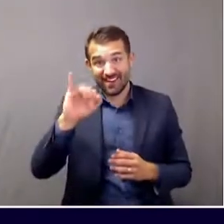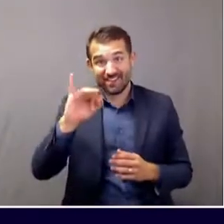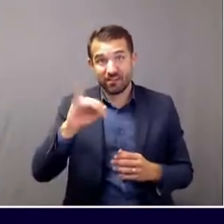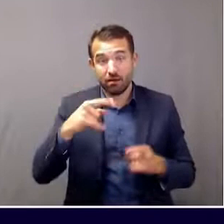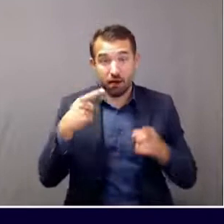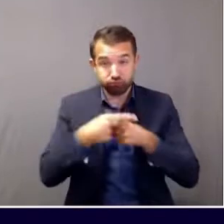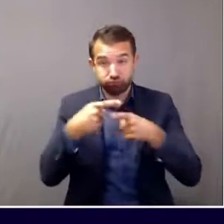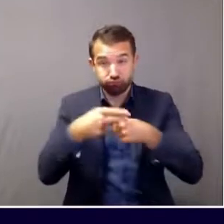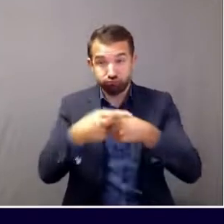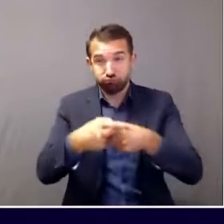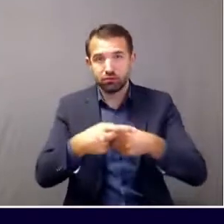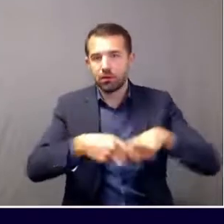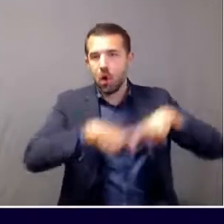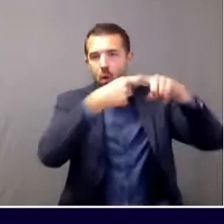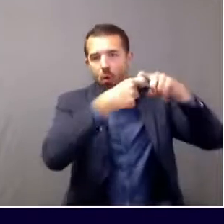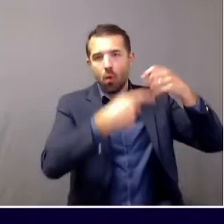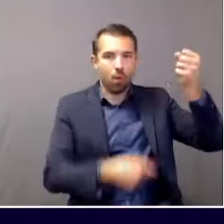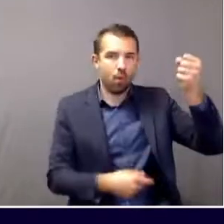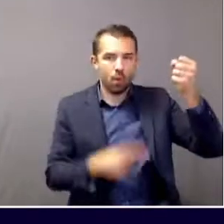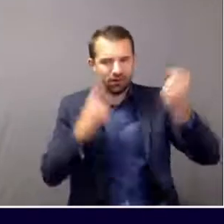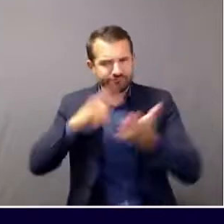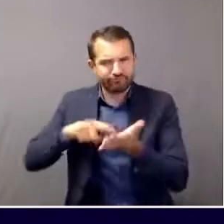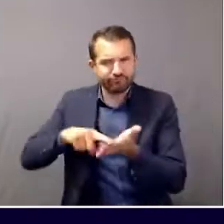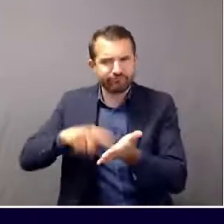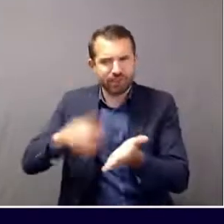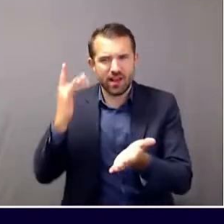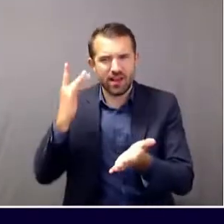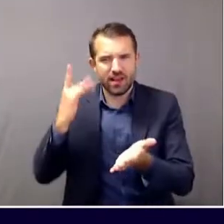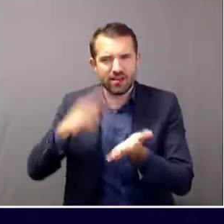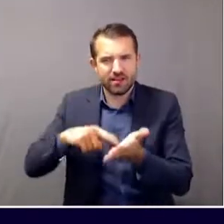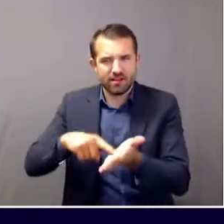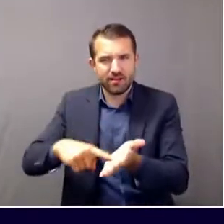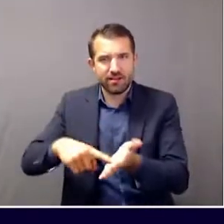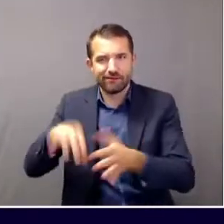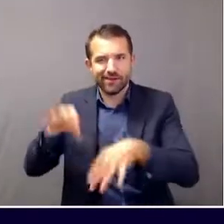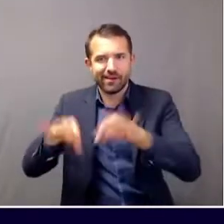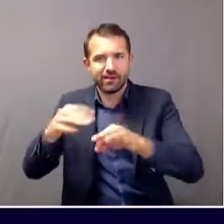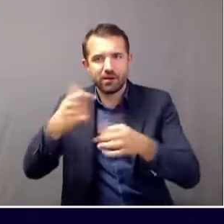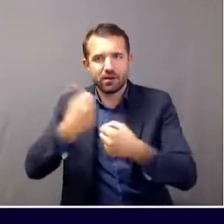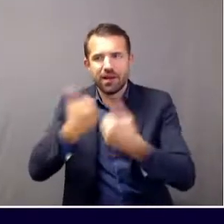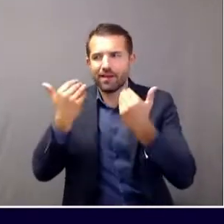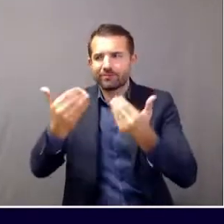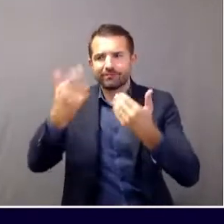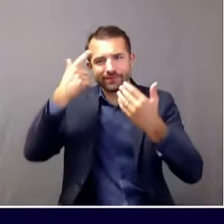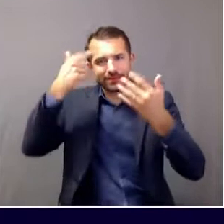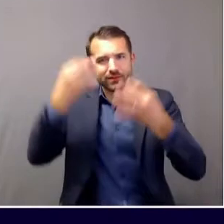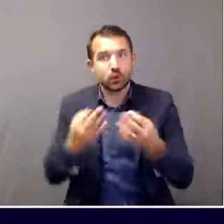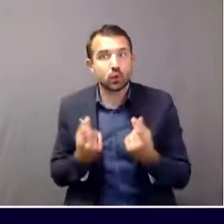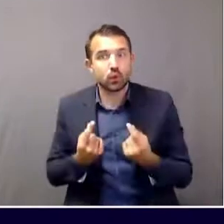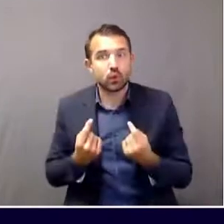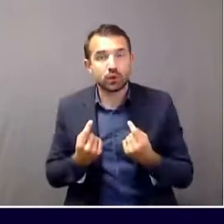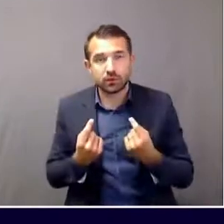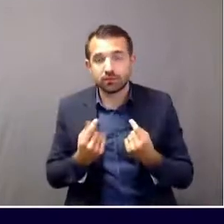very fact and trial dependent but I think my key point here is